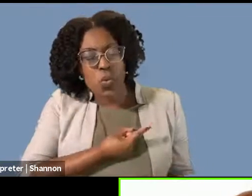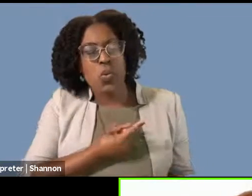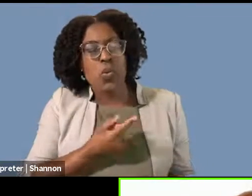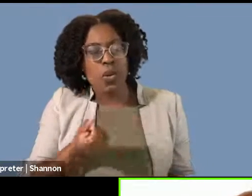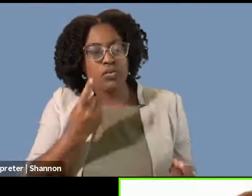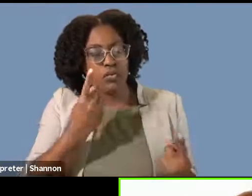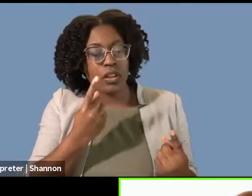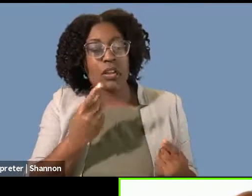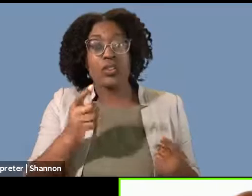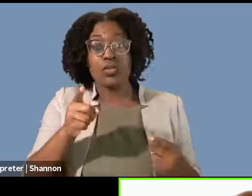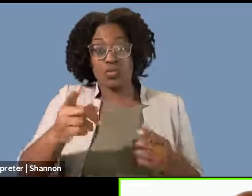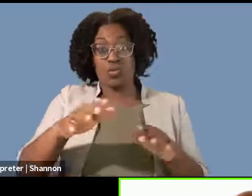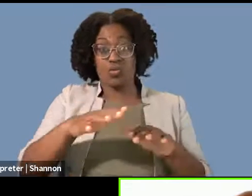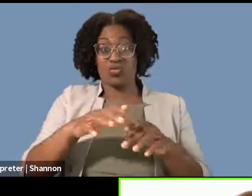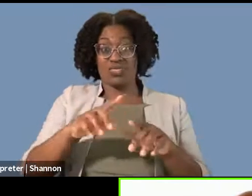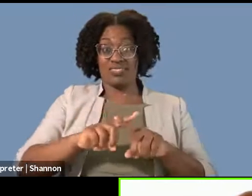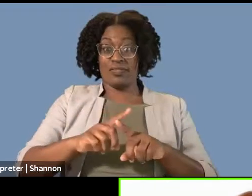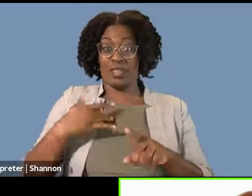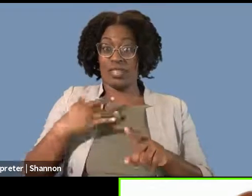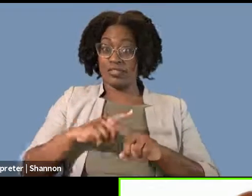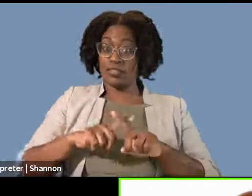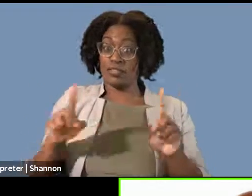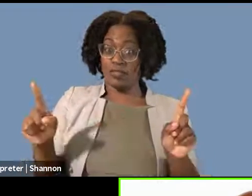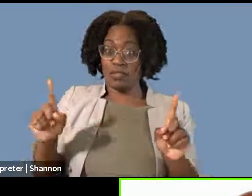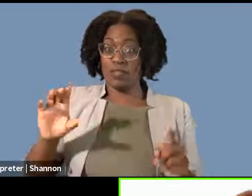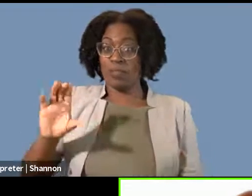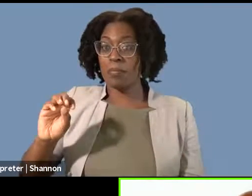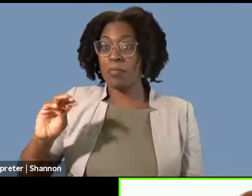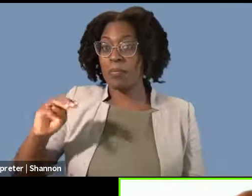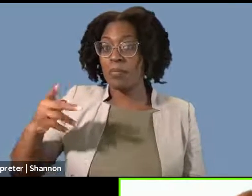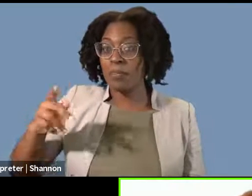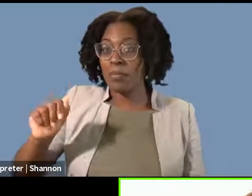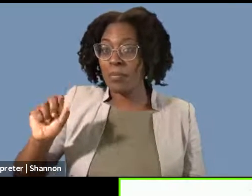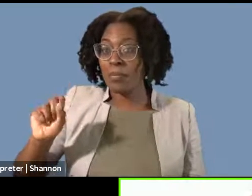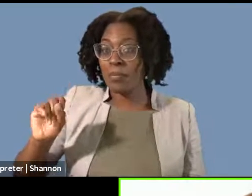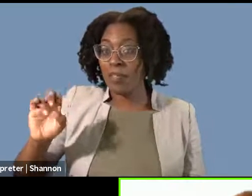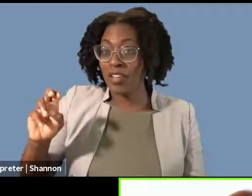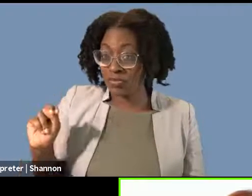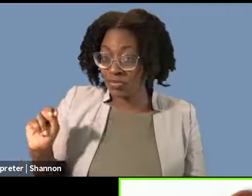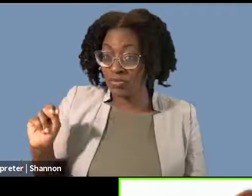I have to go beyond empathy to unselfishly and unintentionally act. TERRI GIVENS: